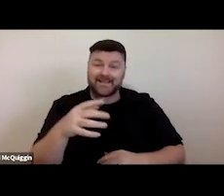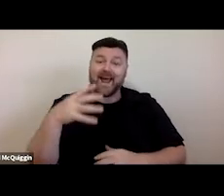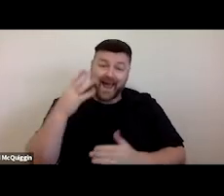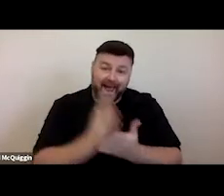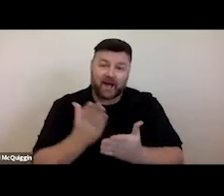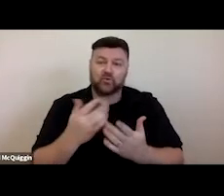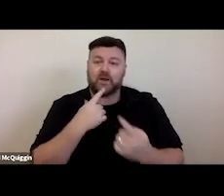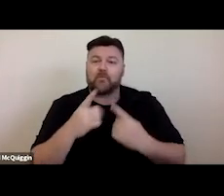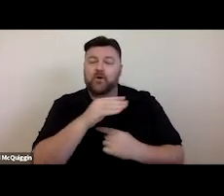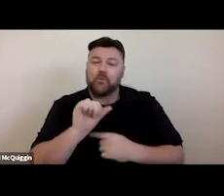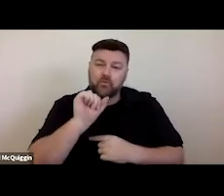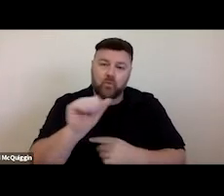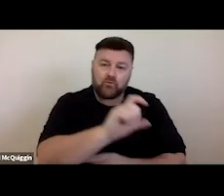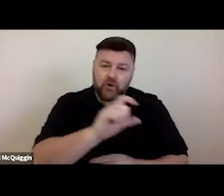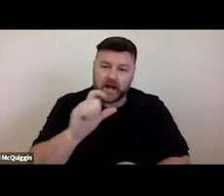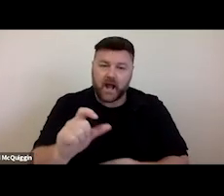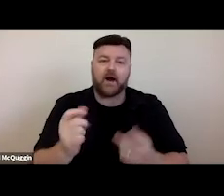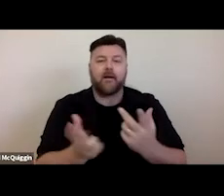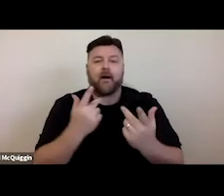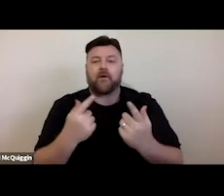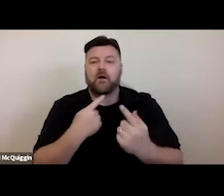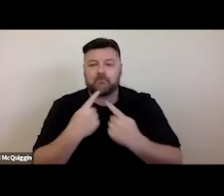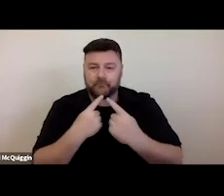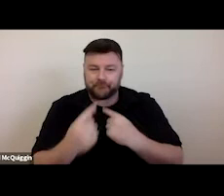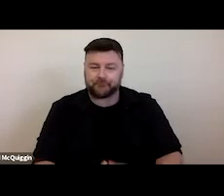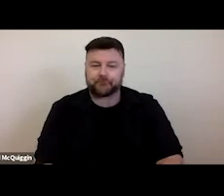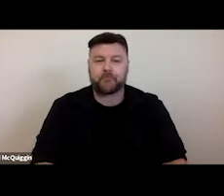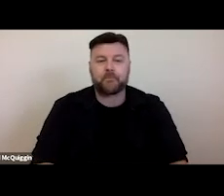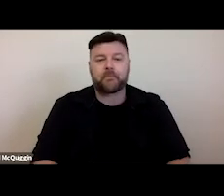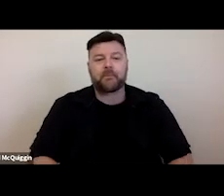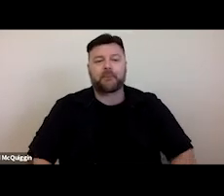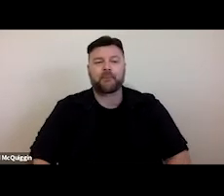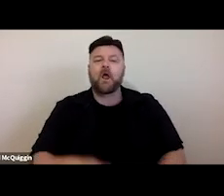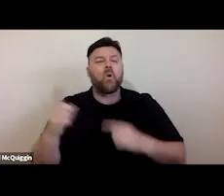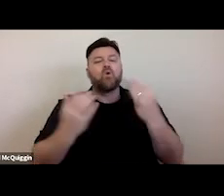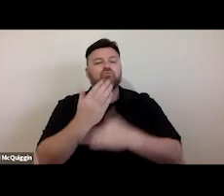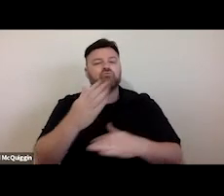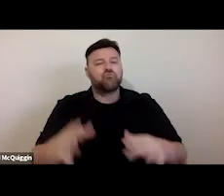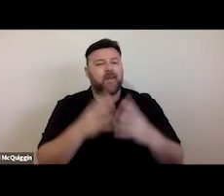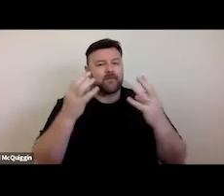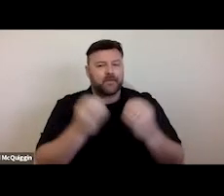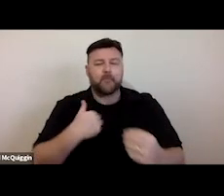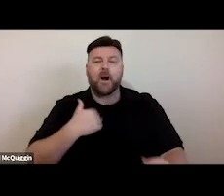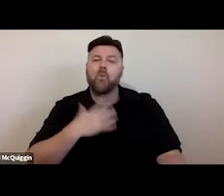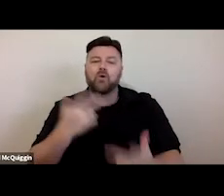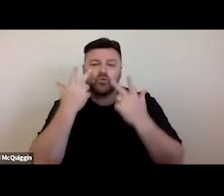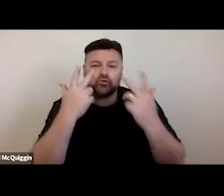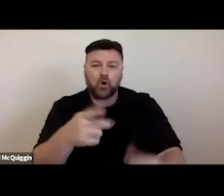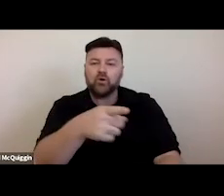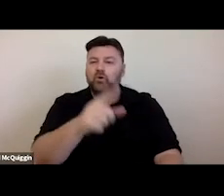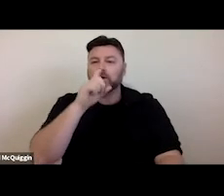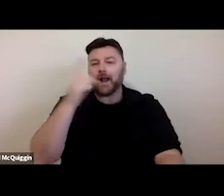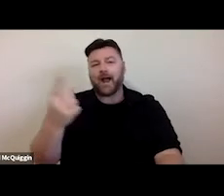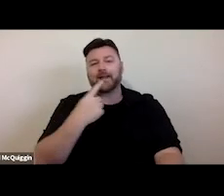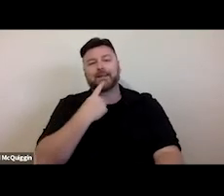kinds of information information -- kinds of information.